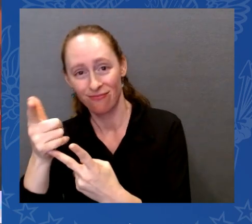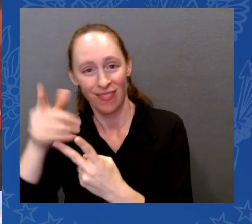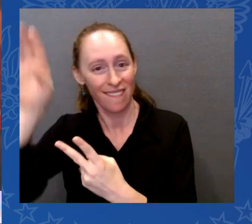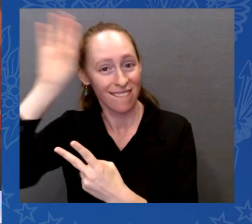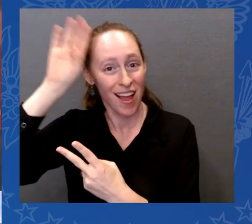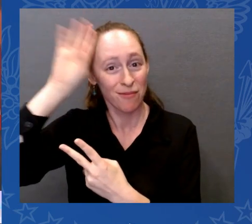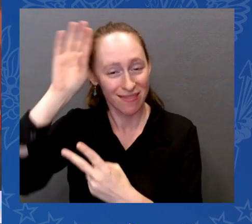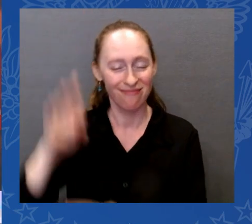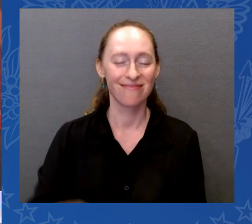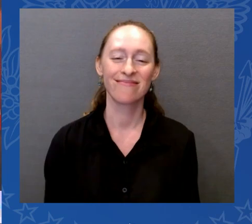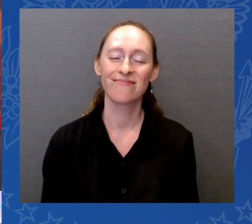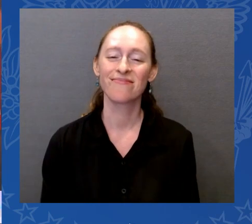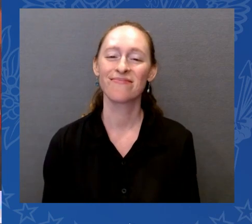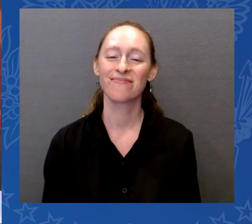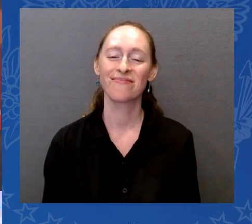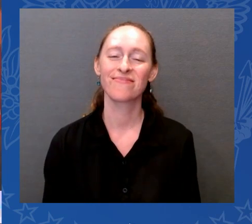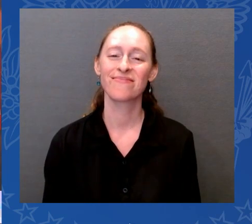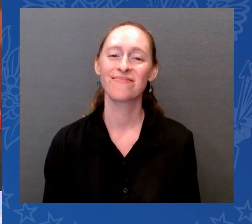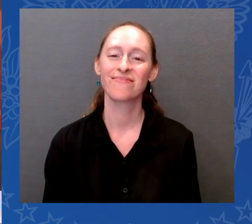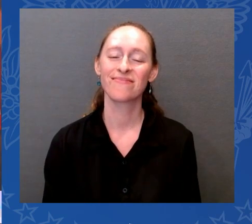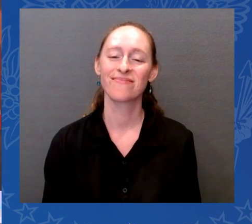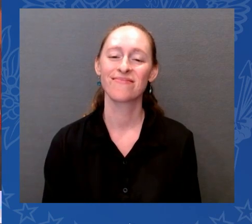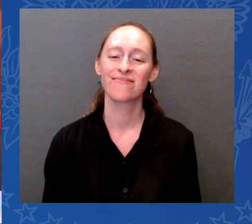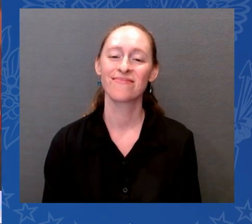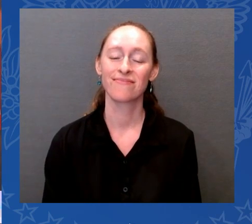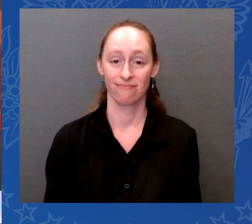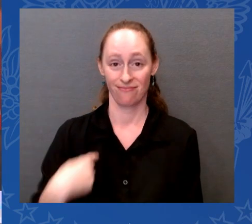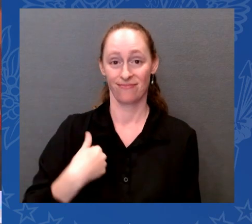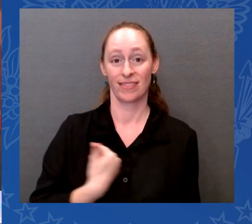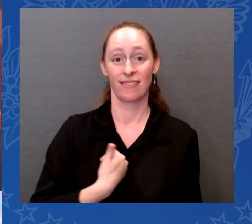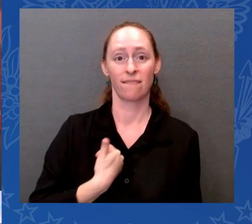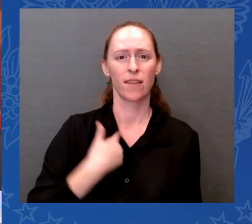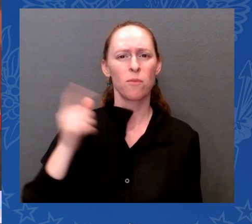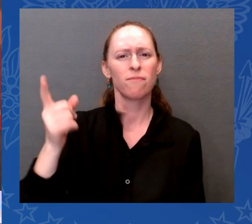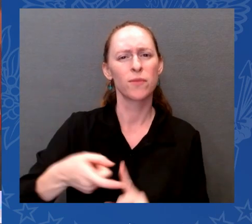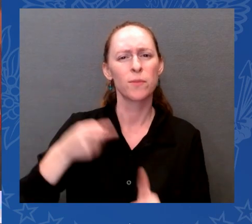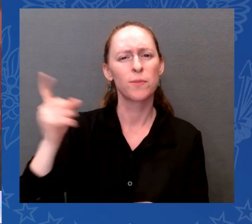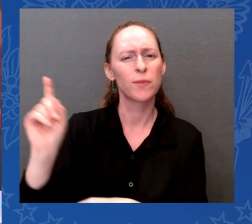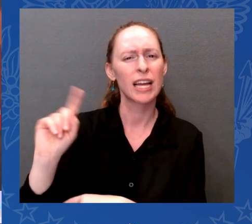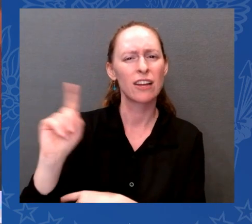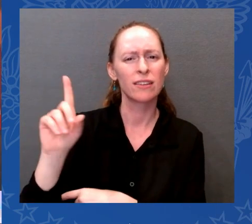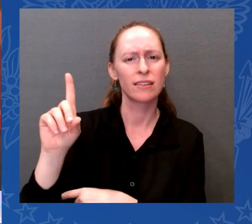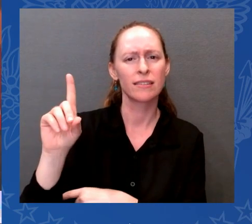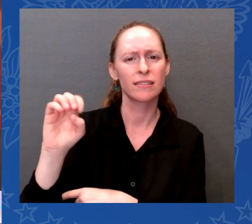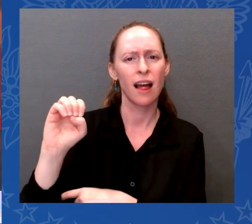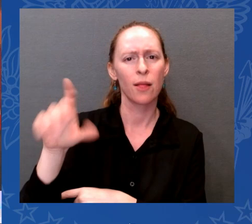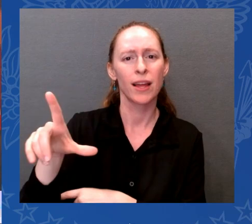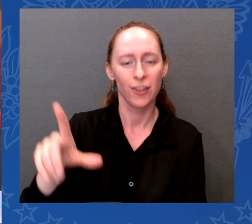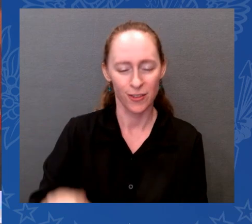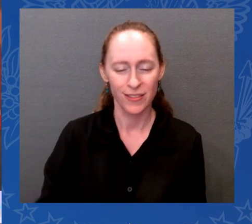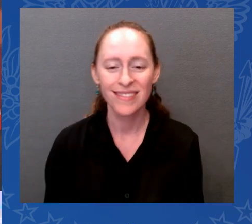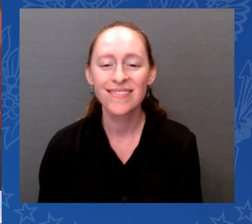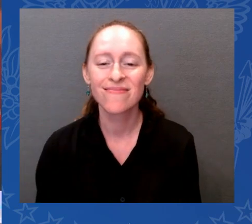I grew up in Claymont, Delaware. And across -- I went to a little school called Holy Rosary grade school across from the Claymont firehall.